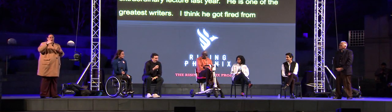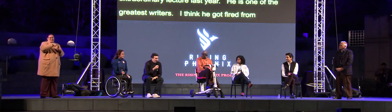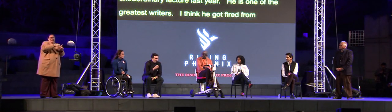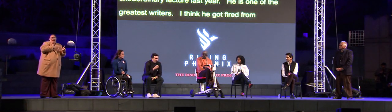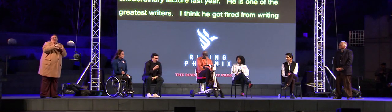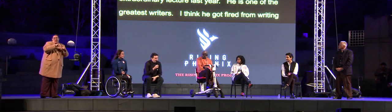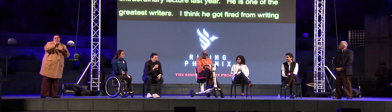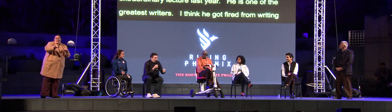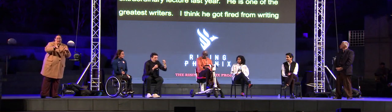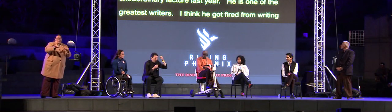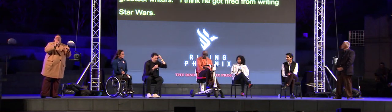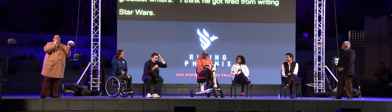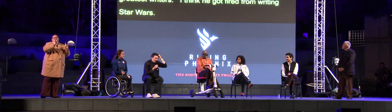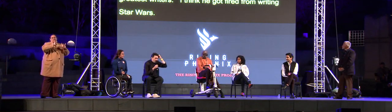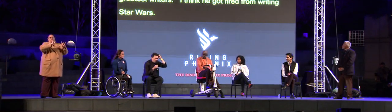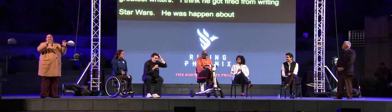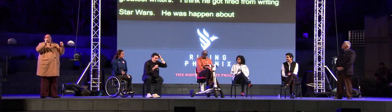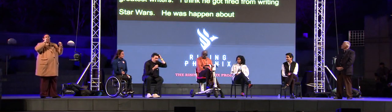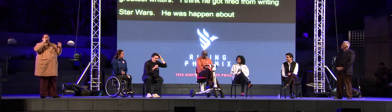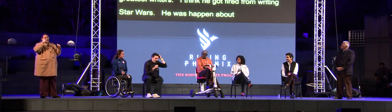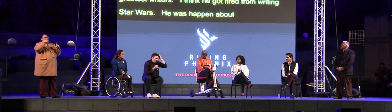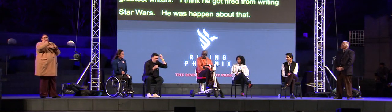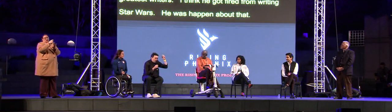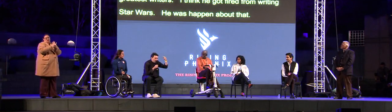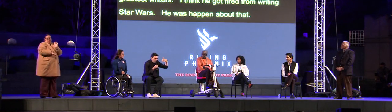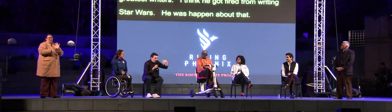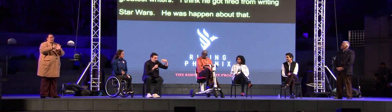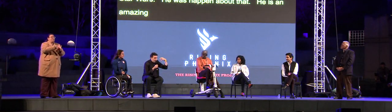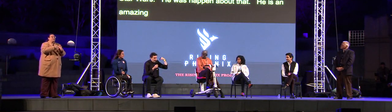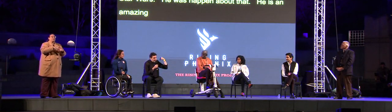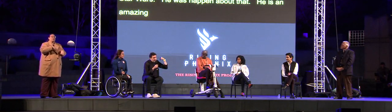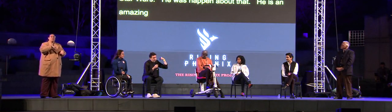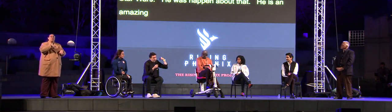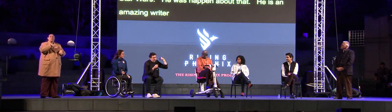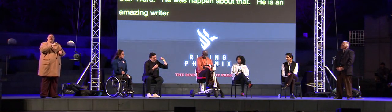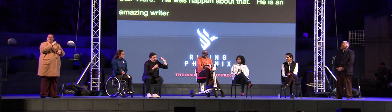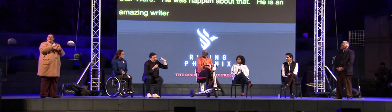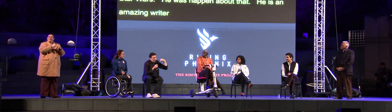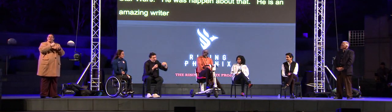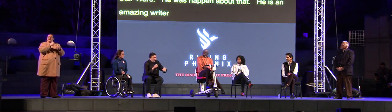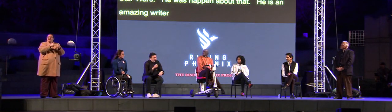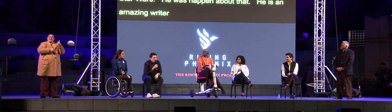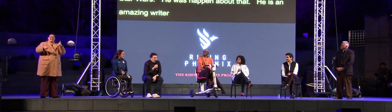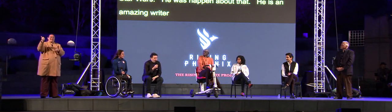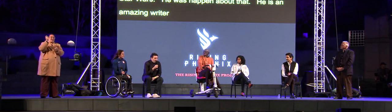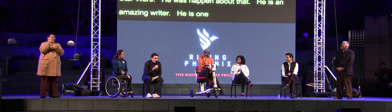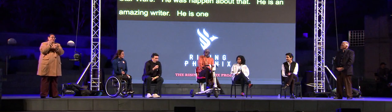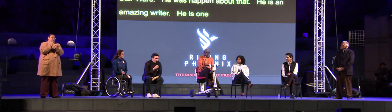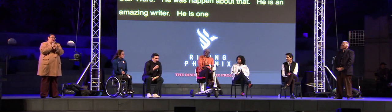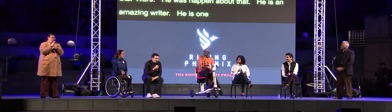But he's an amazing writer, and he's one of the producers of this.